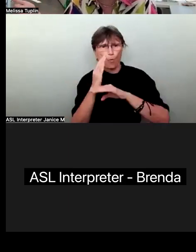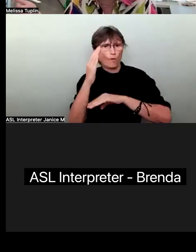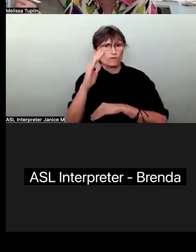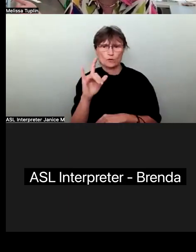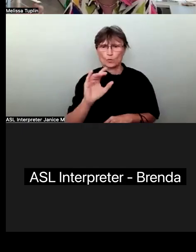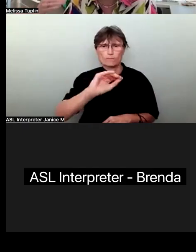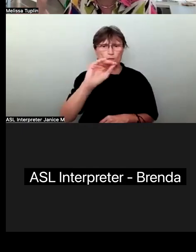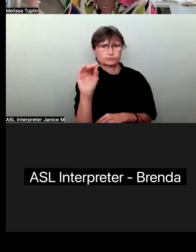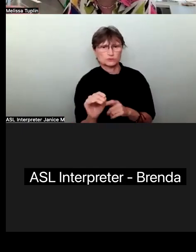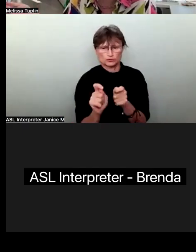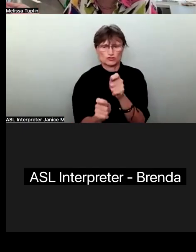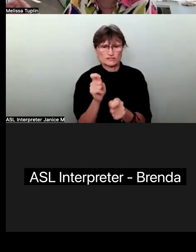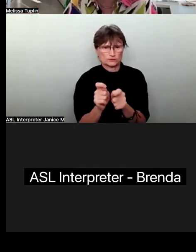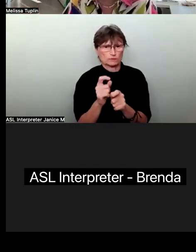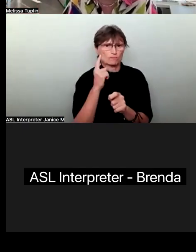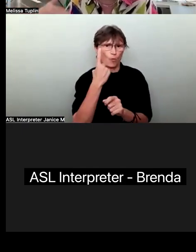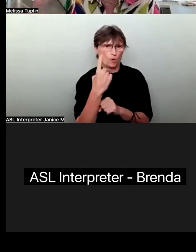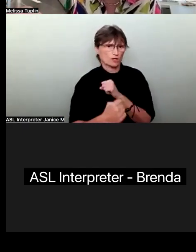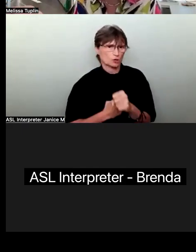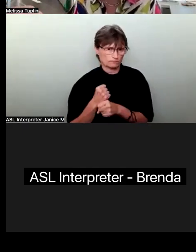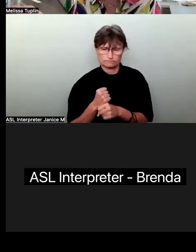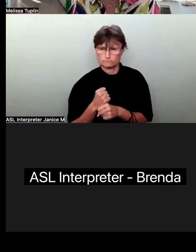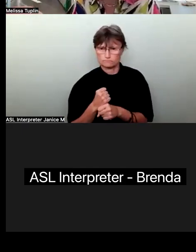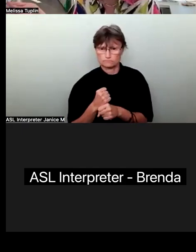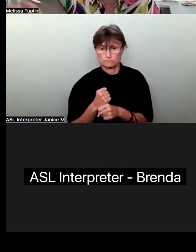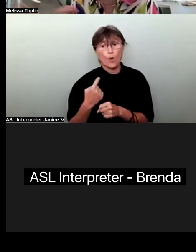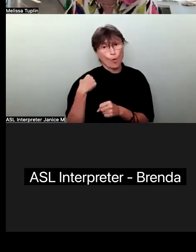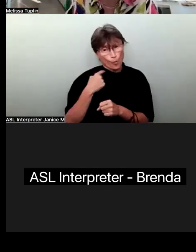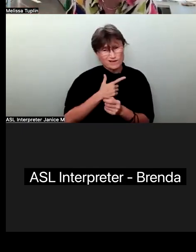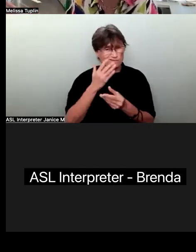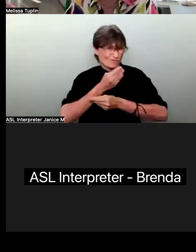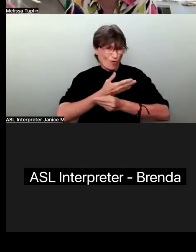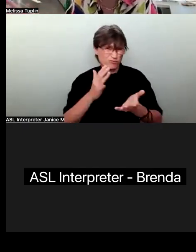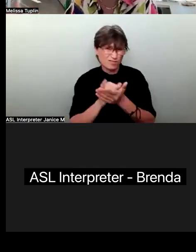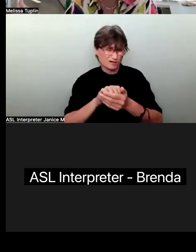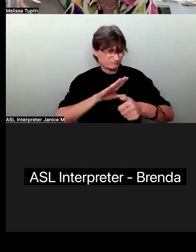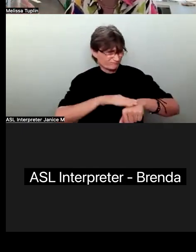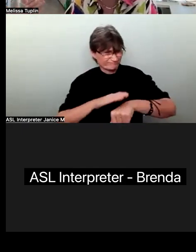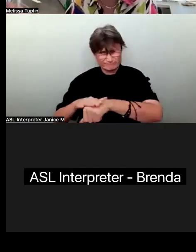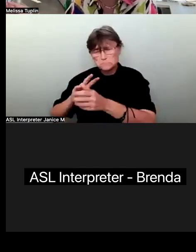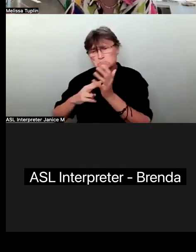grant amount in a single year. So we shared that to help set some general expectations and to help